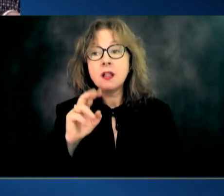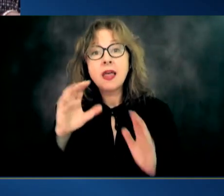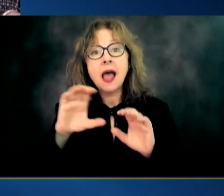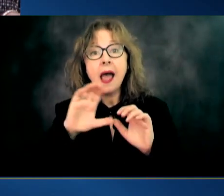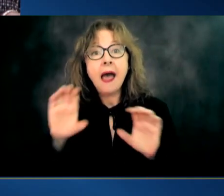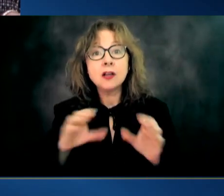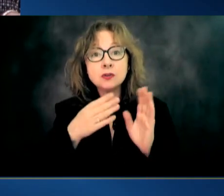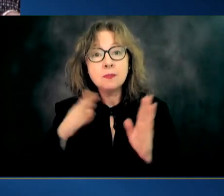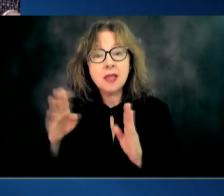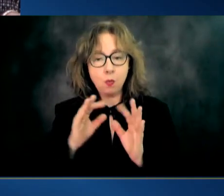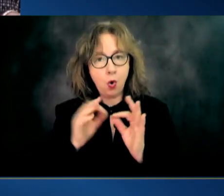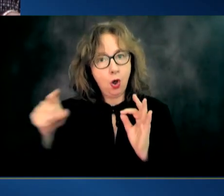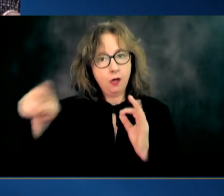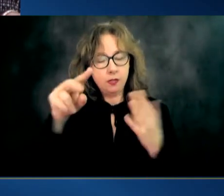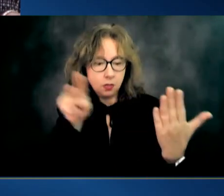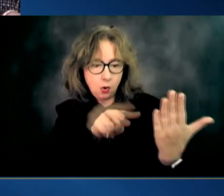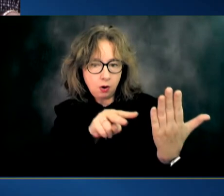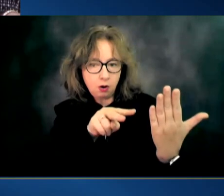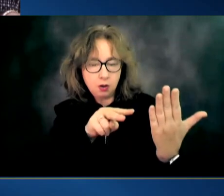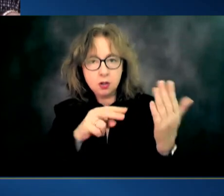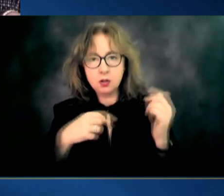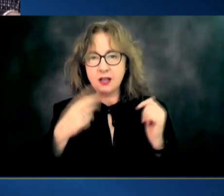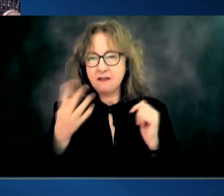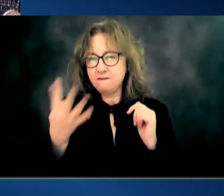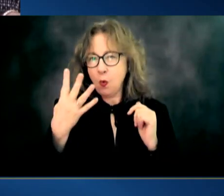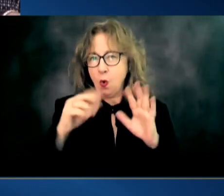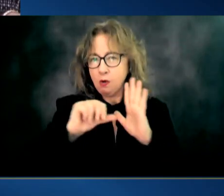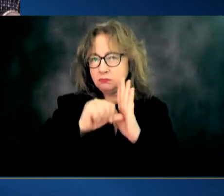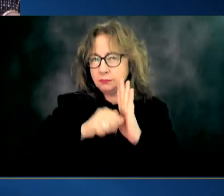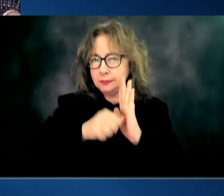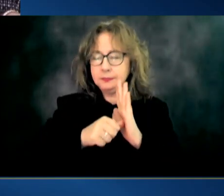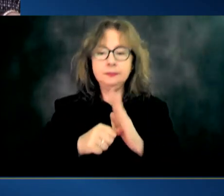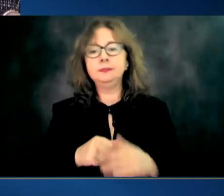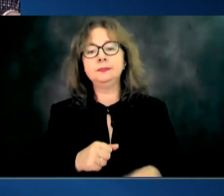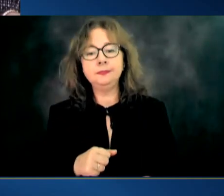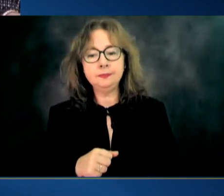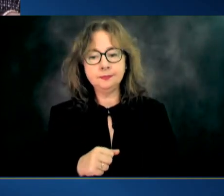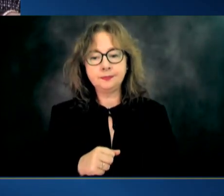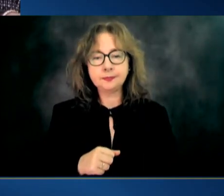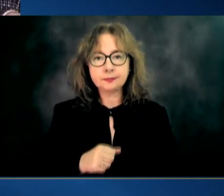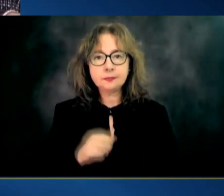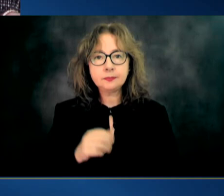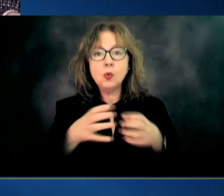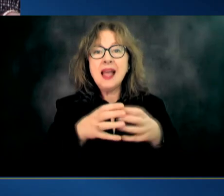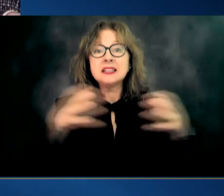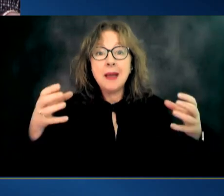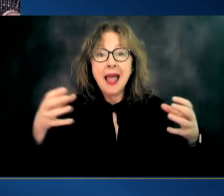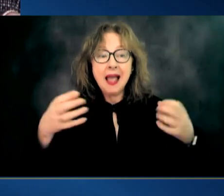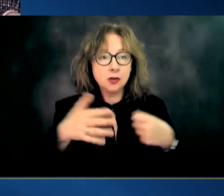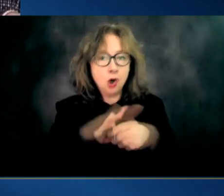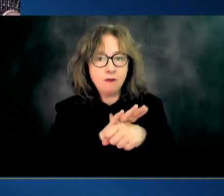plan includes four key focus areas. One is expanding coverage and access. Two,